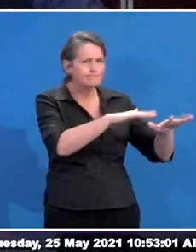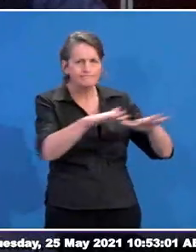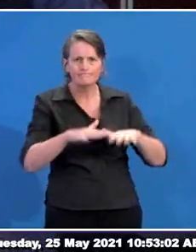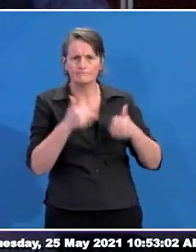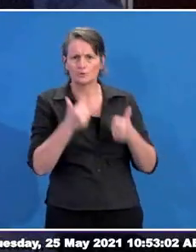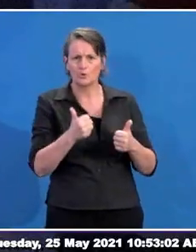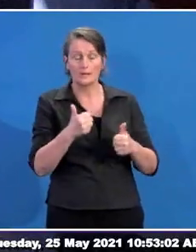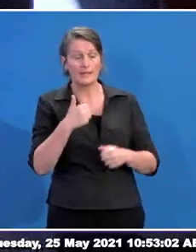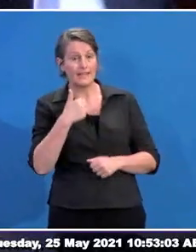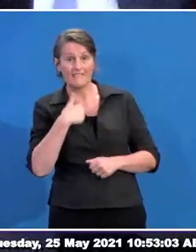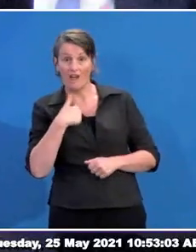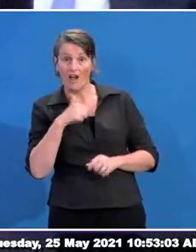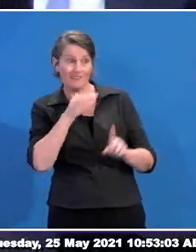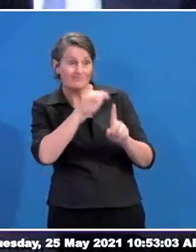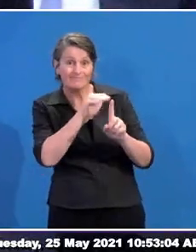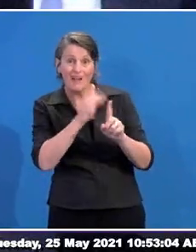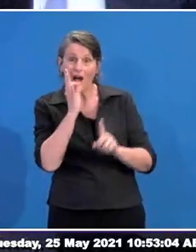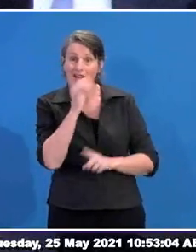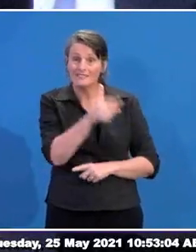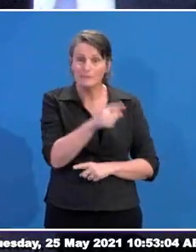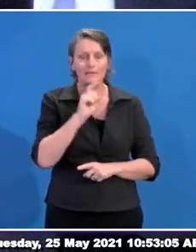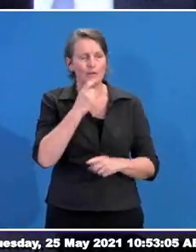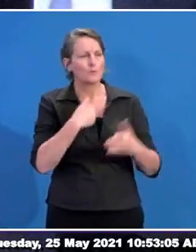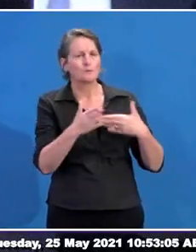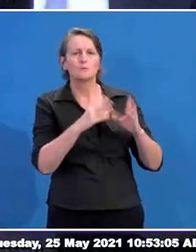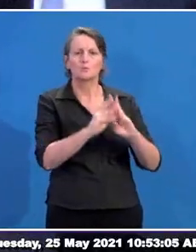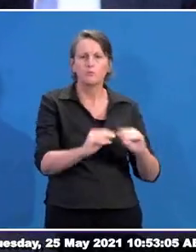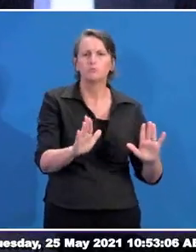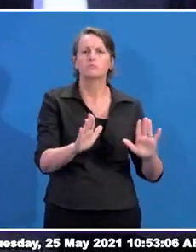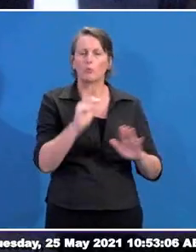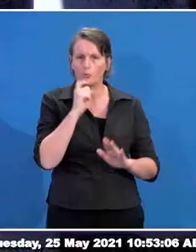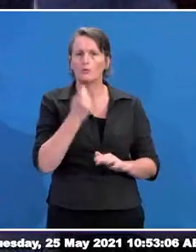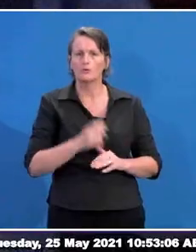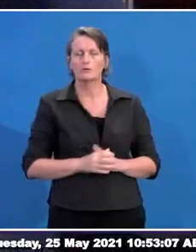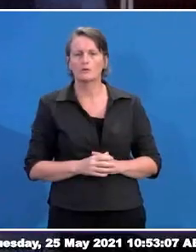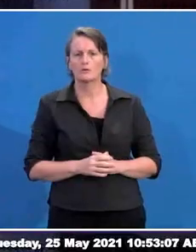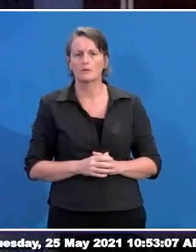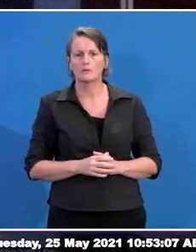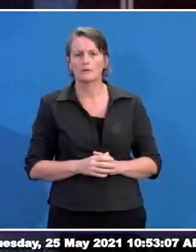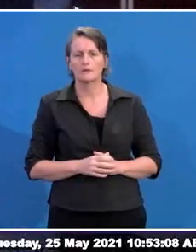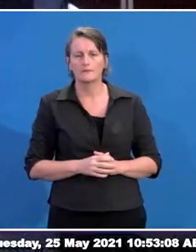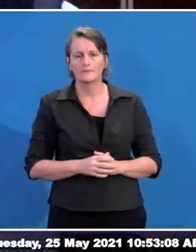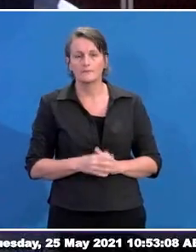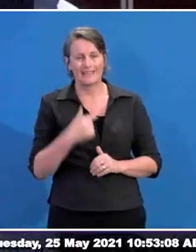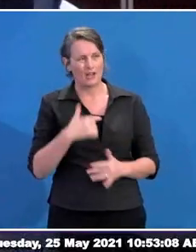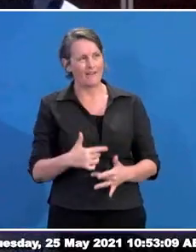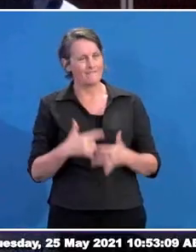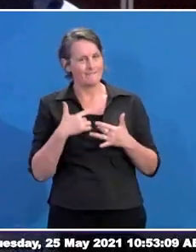When I raised issues with him, again, he would deal with the issues, and so, and I felt believed.